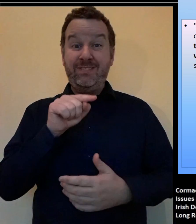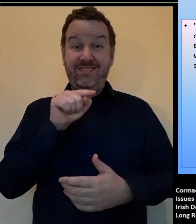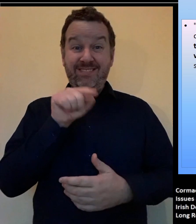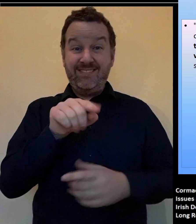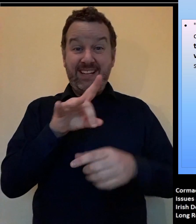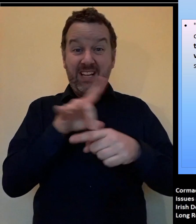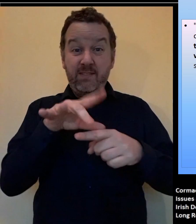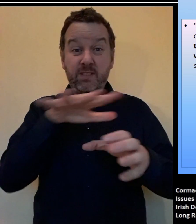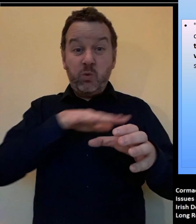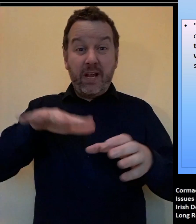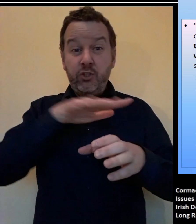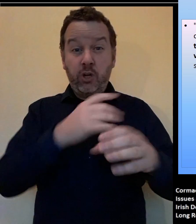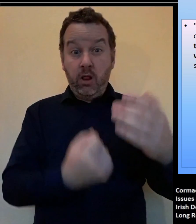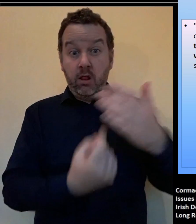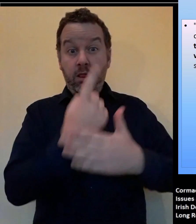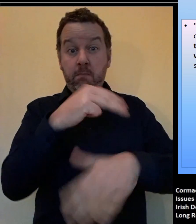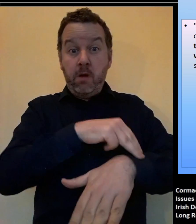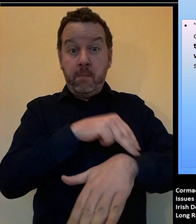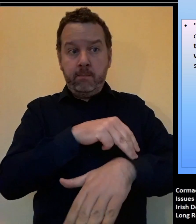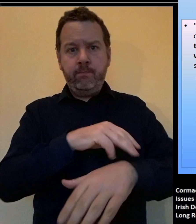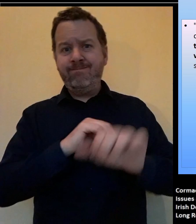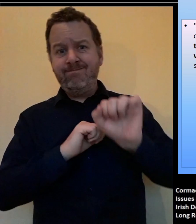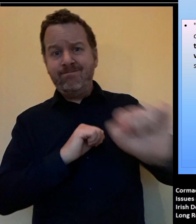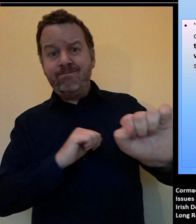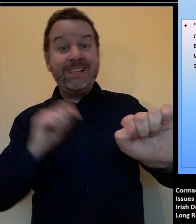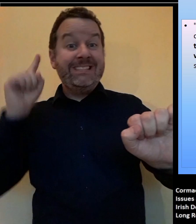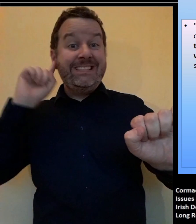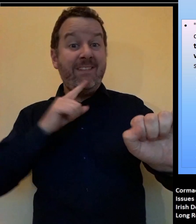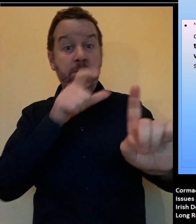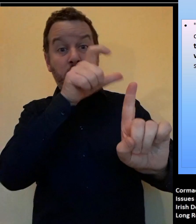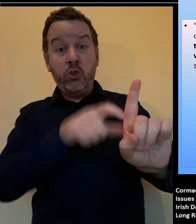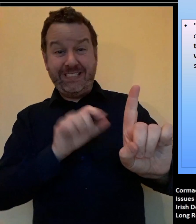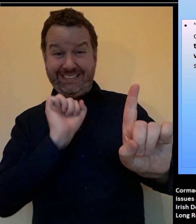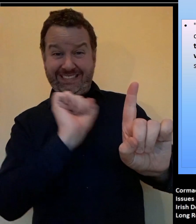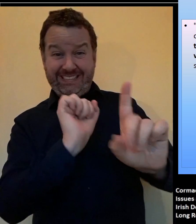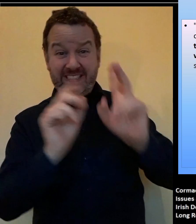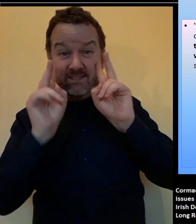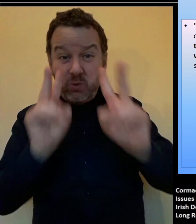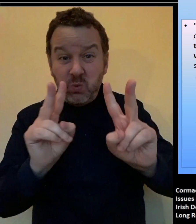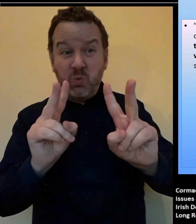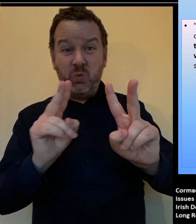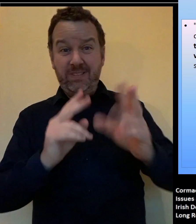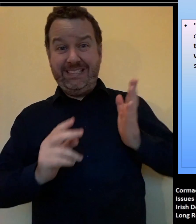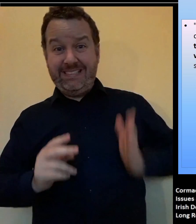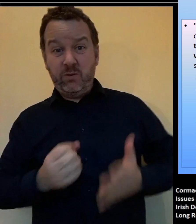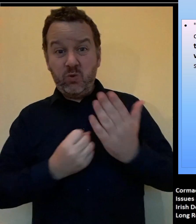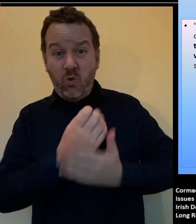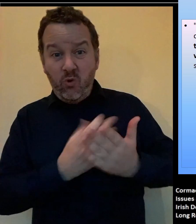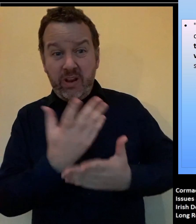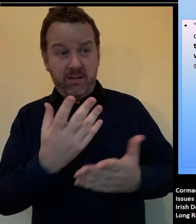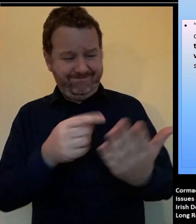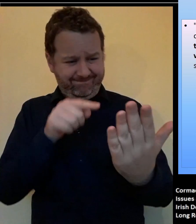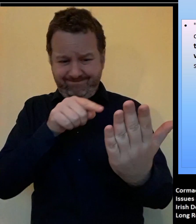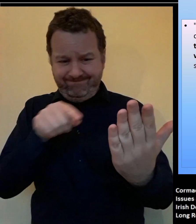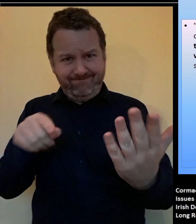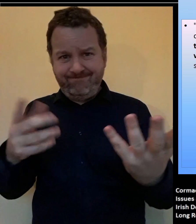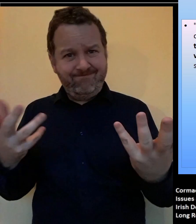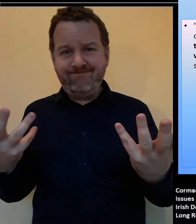However in cases such as these we very rarely find out the deaf inmates side of the story,